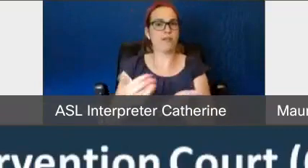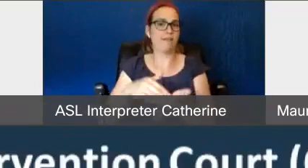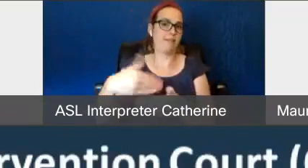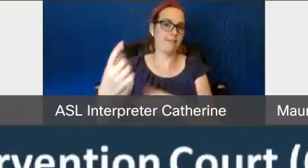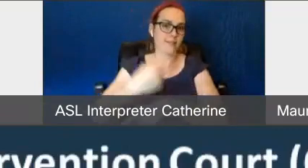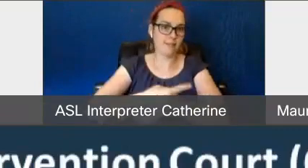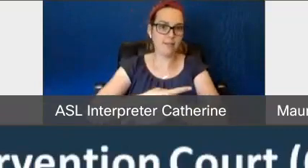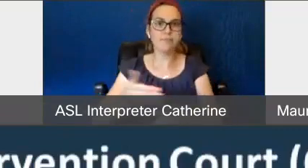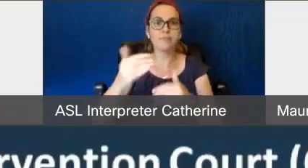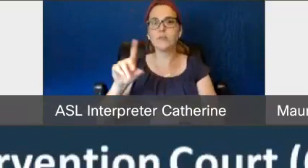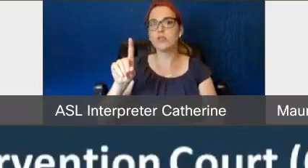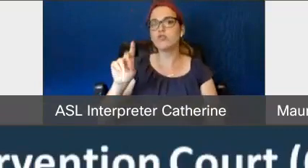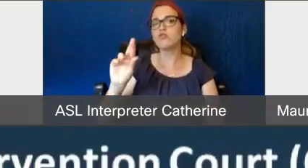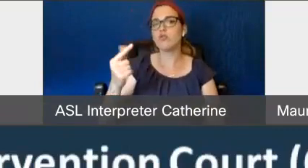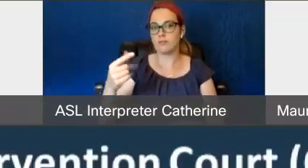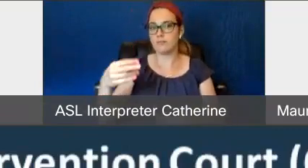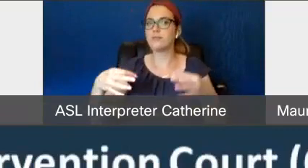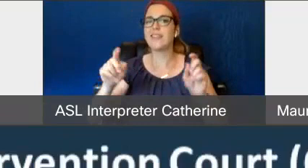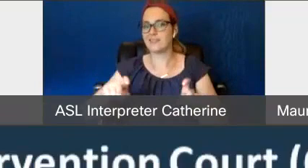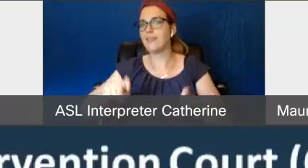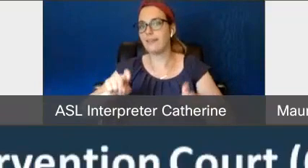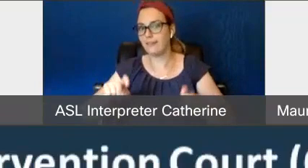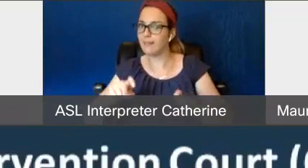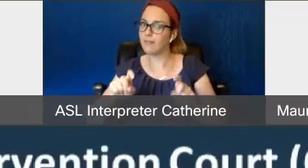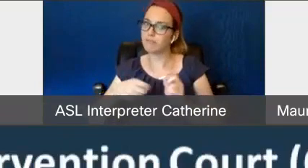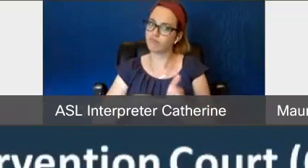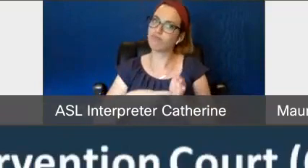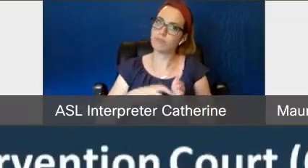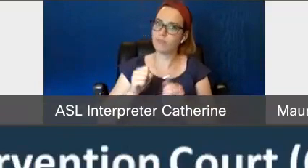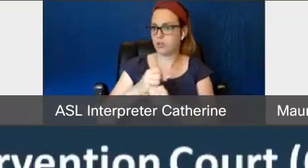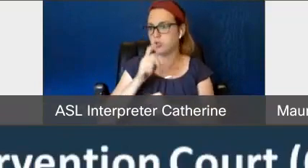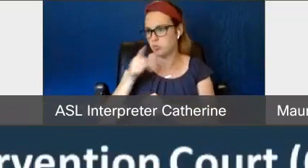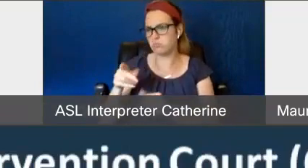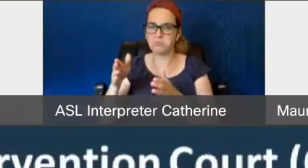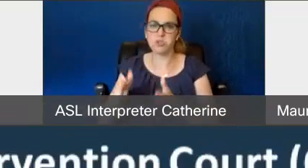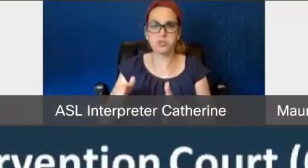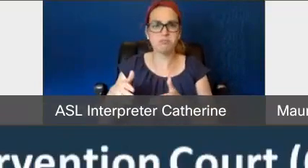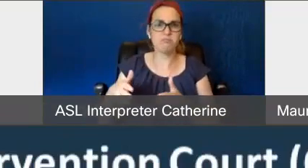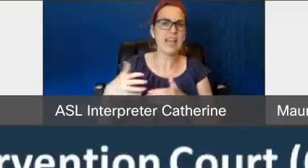that's just random drug testing to make sure that they're being held accountable. We do have to have wellness checks,